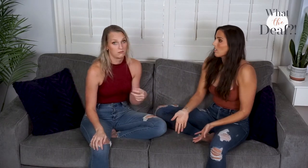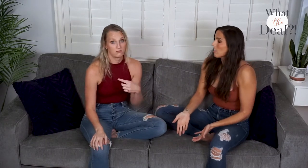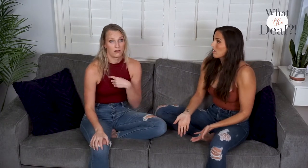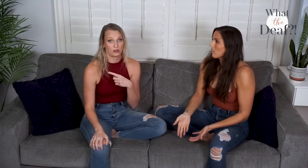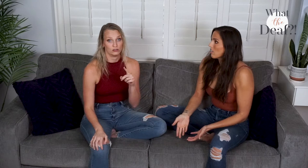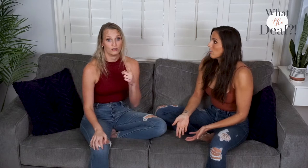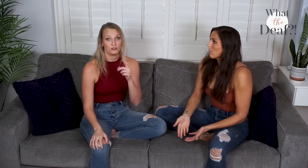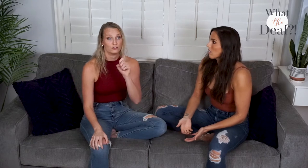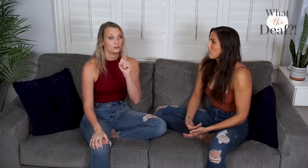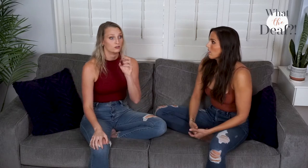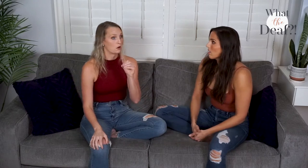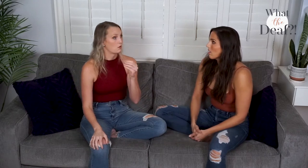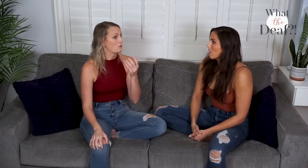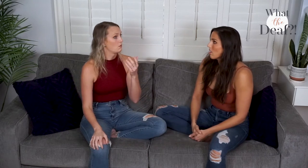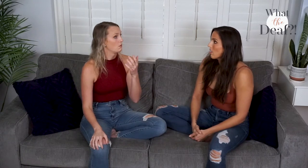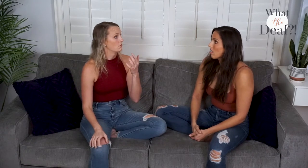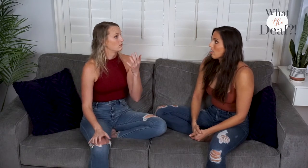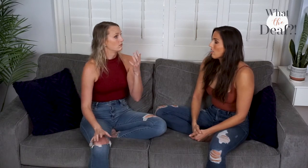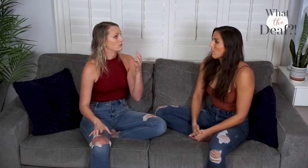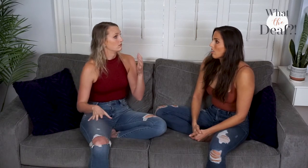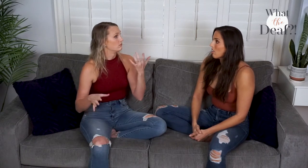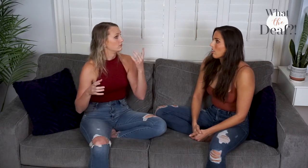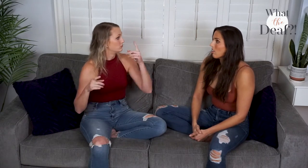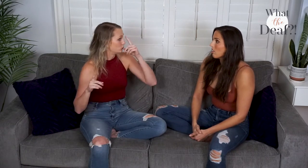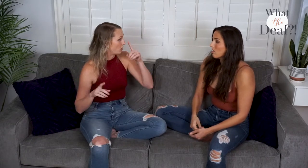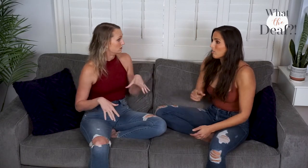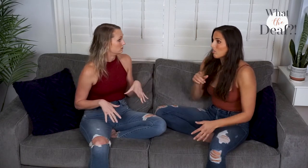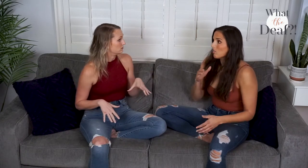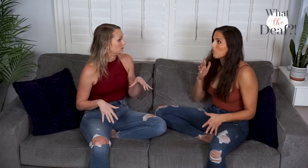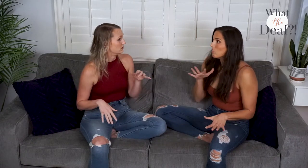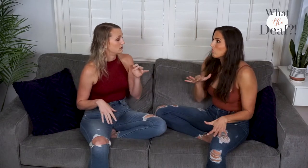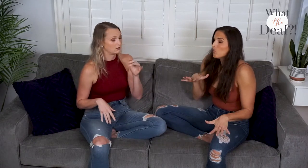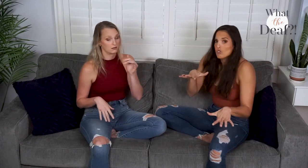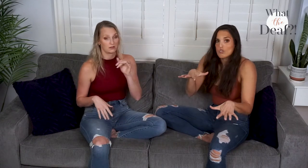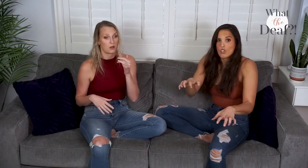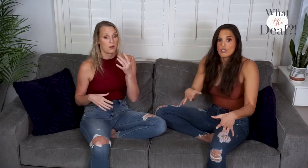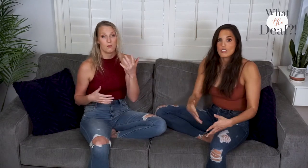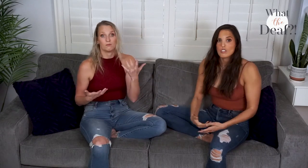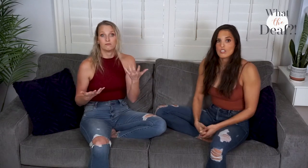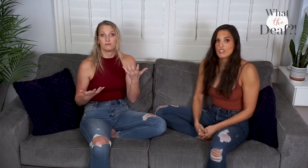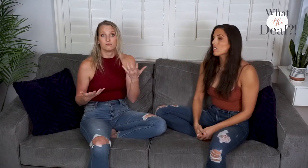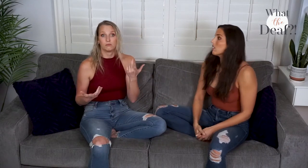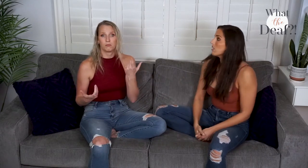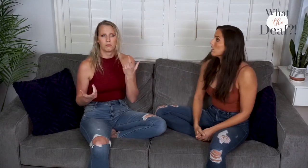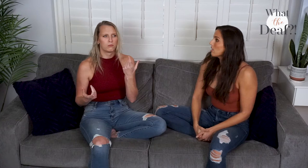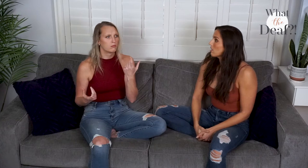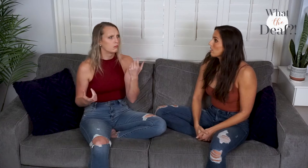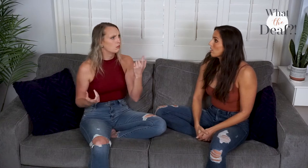Yeah. I mean I was just so shocked. We were just shocked and frozen.